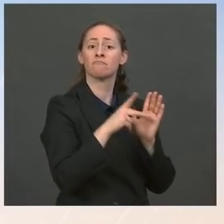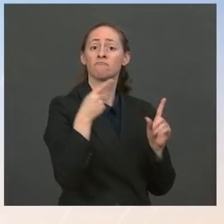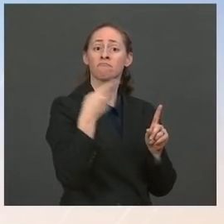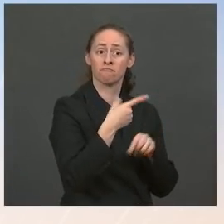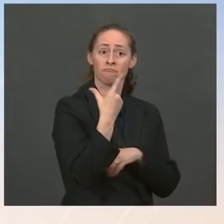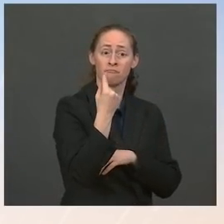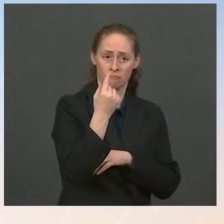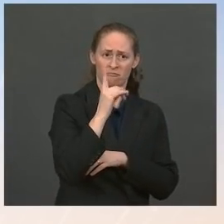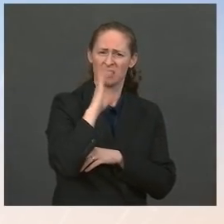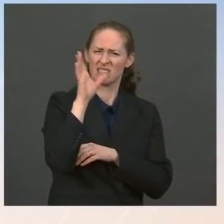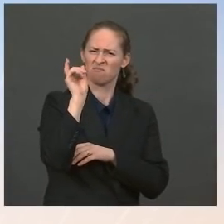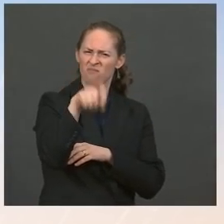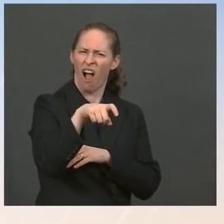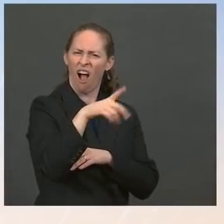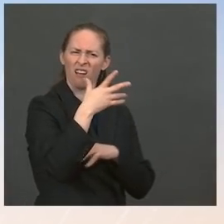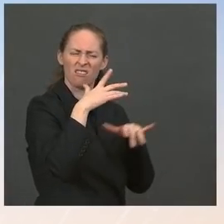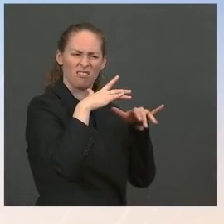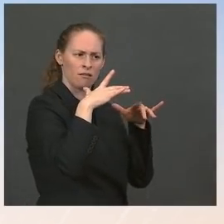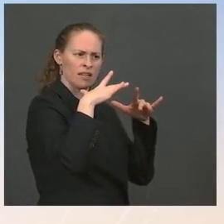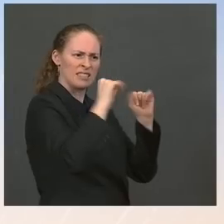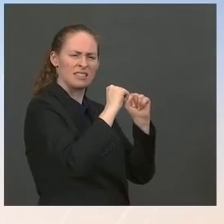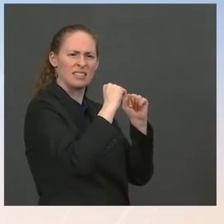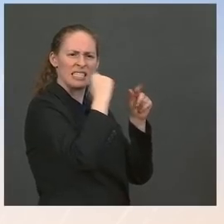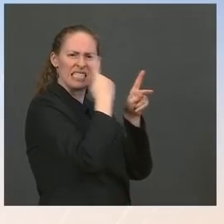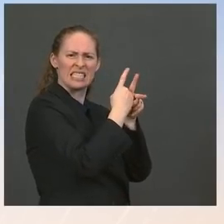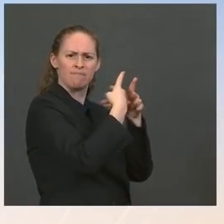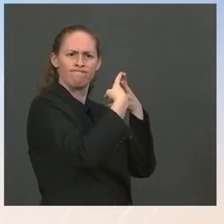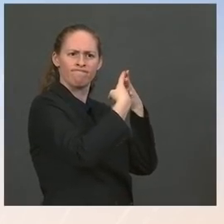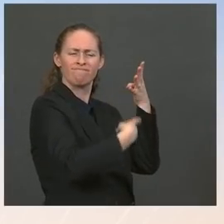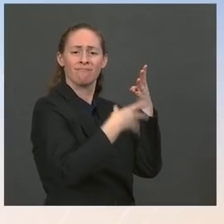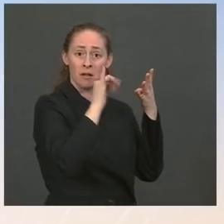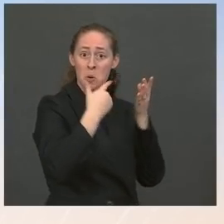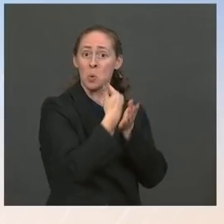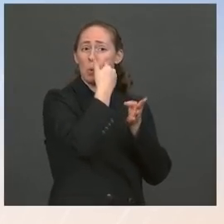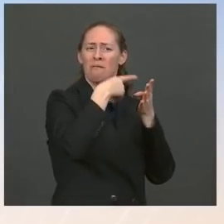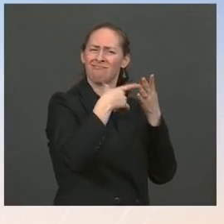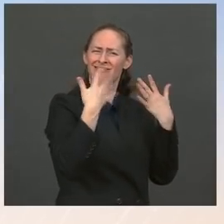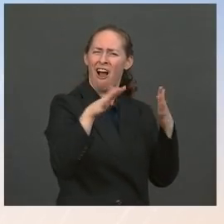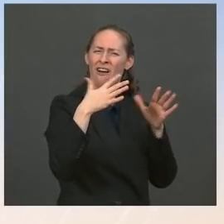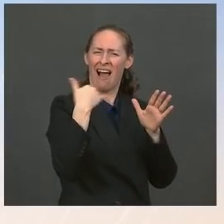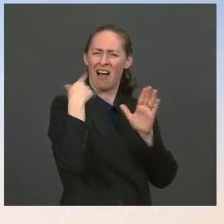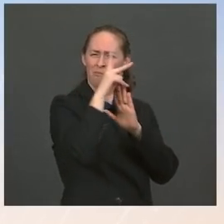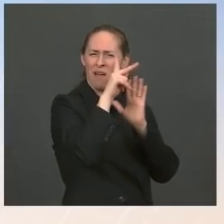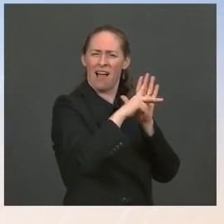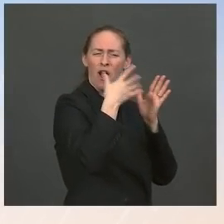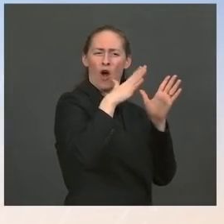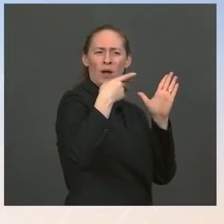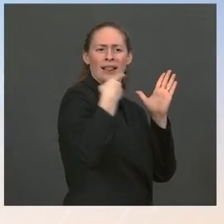This is something that happens all the time. The administration clearly has the authority to protect workers,